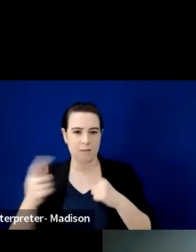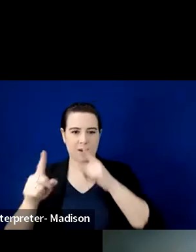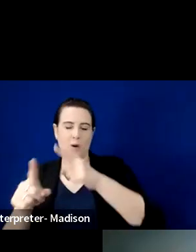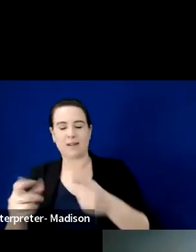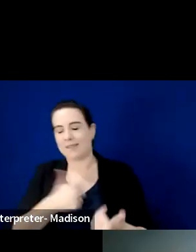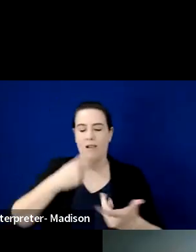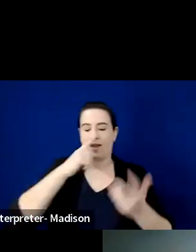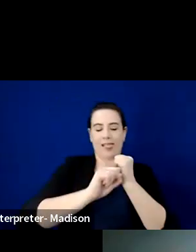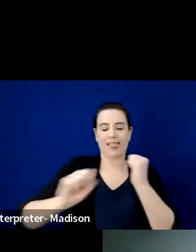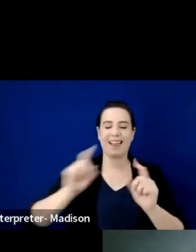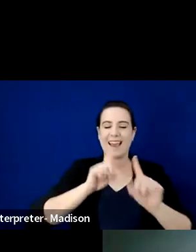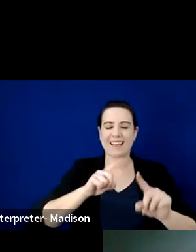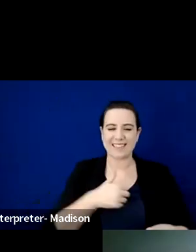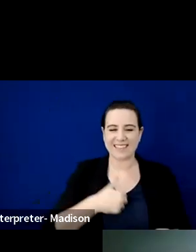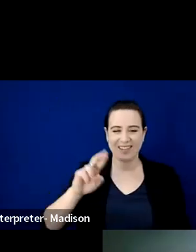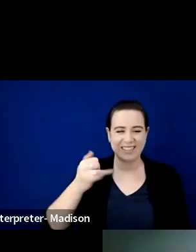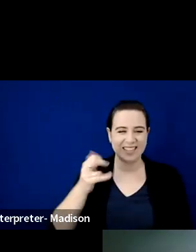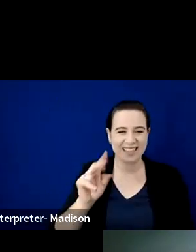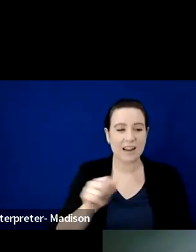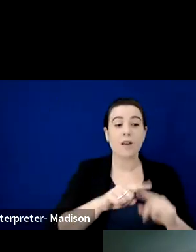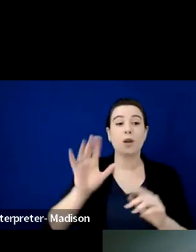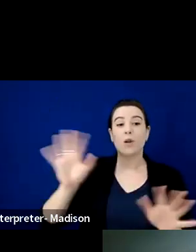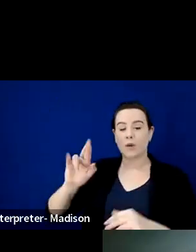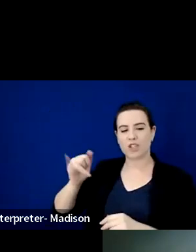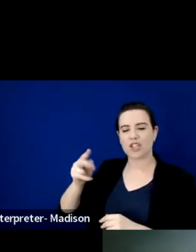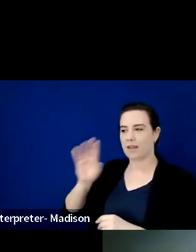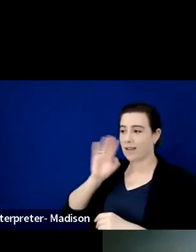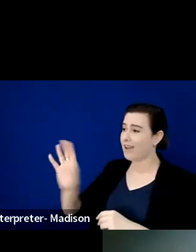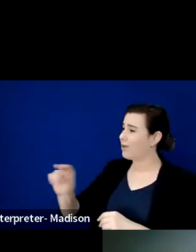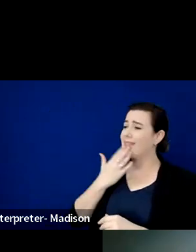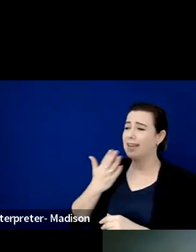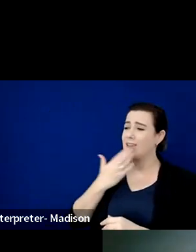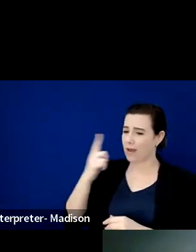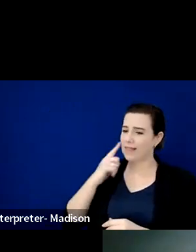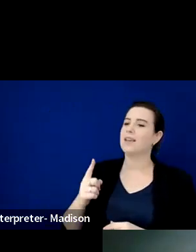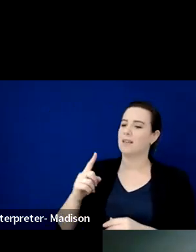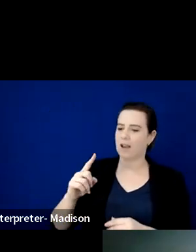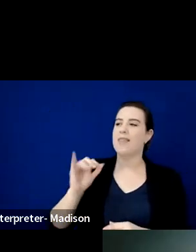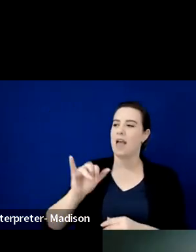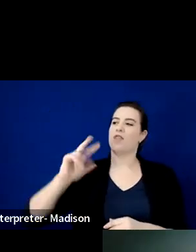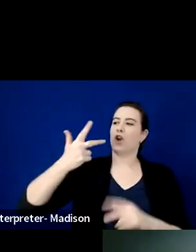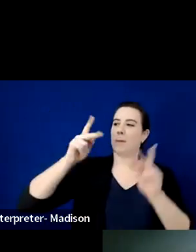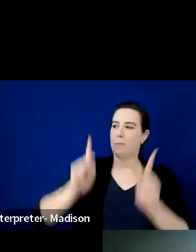So there has to be that ally and that -- and the patience and diligence on the part of the community members to take the department of health representatives where they are at in order to take them where they need to be. So that was kind of a long-winded answer. I'm sorry, Regina. No, but thank you.